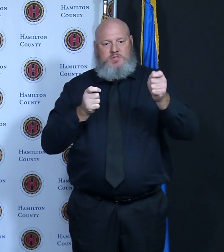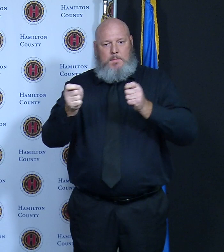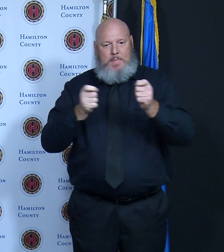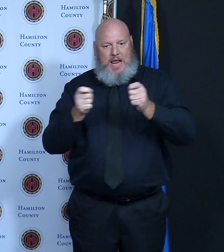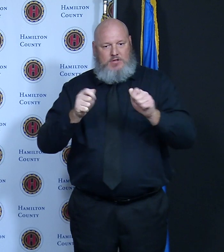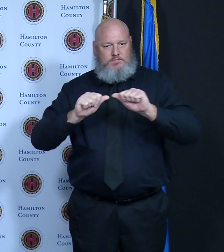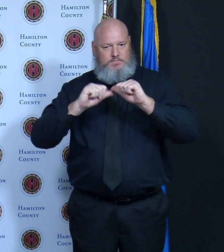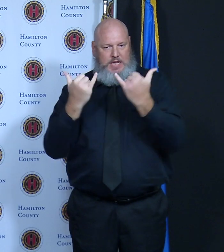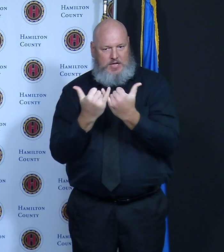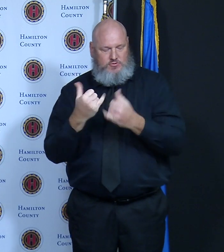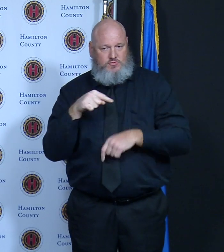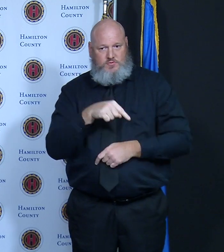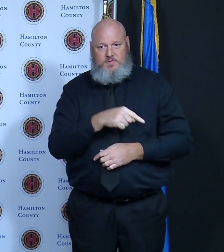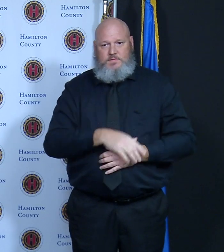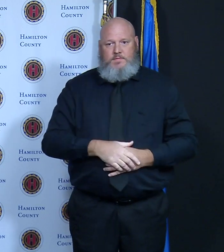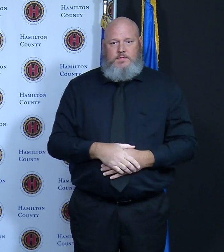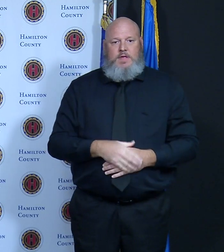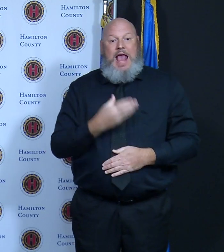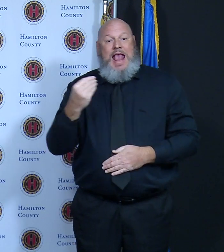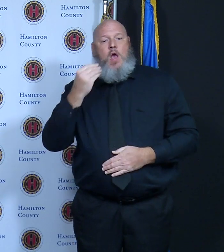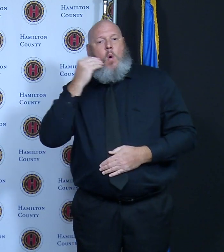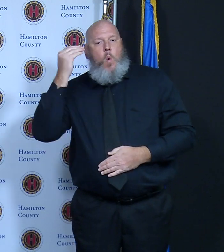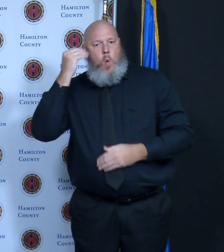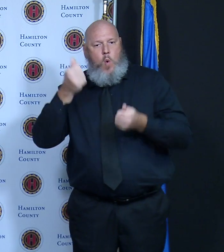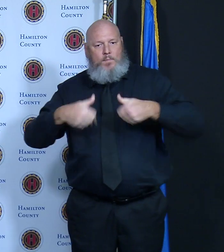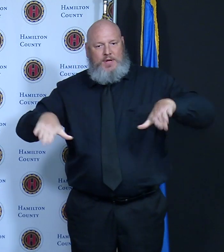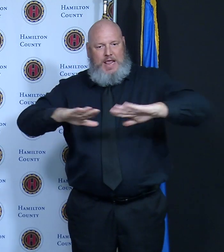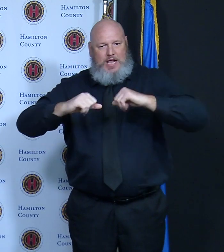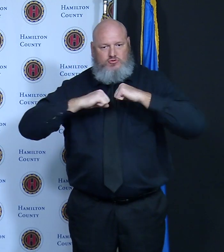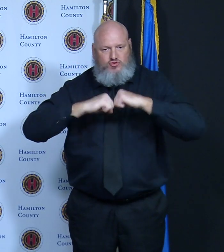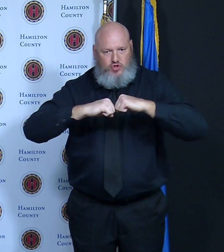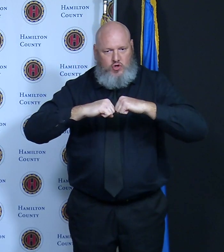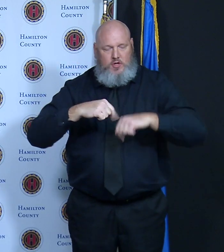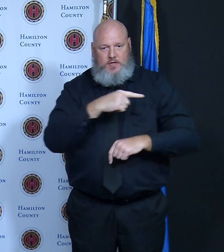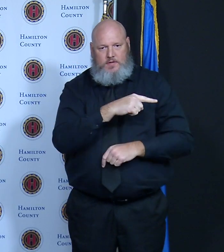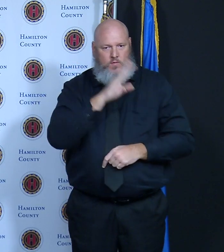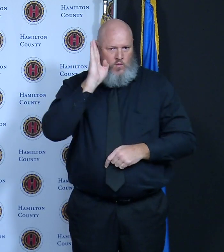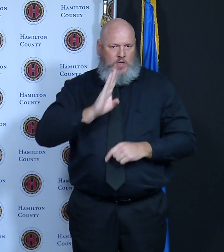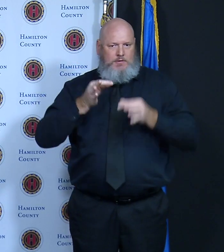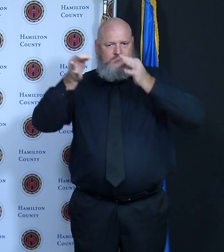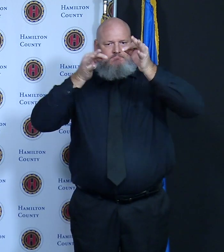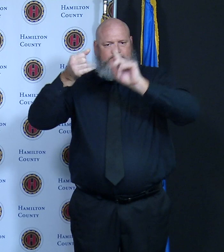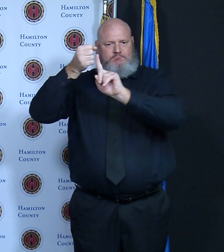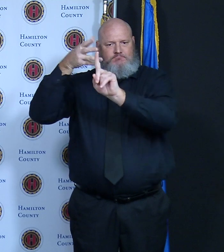can we help how can we donate what can we do particularly as it relates to this